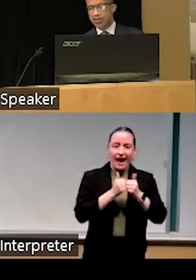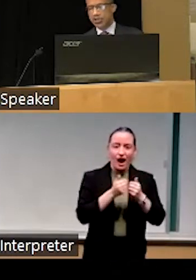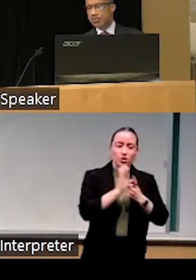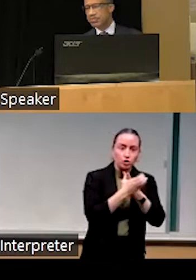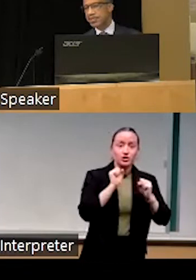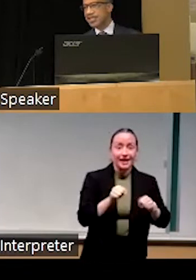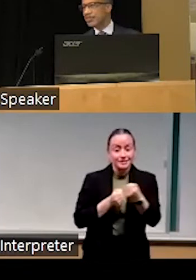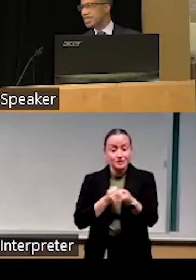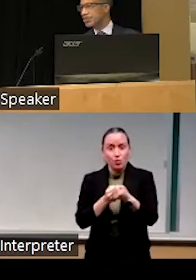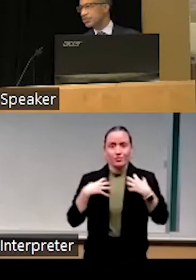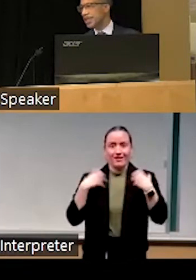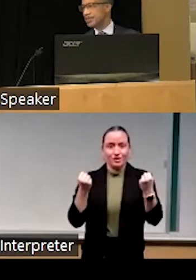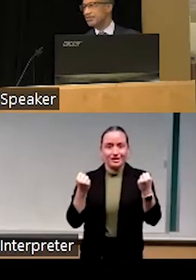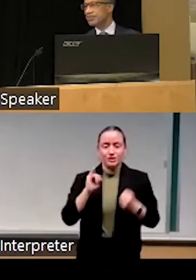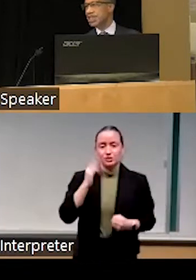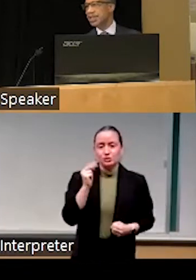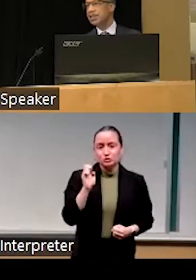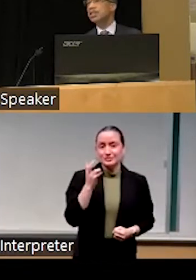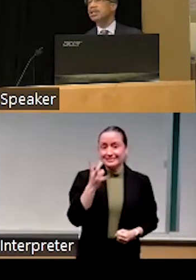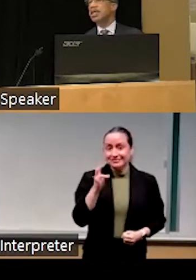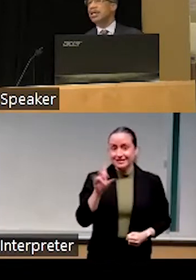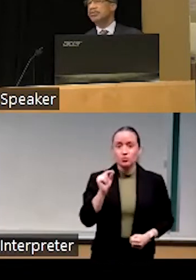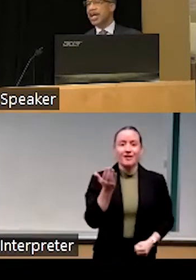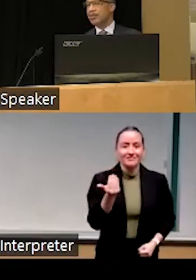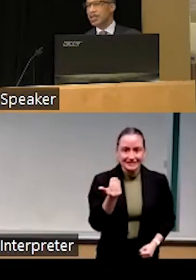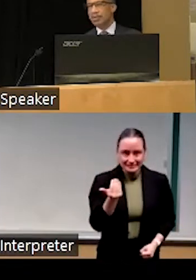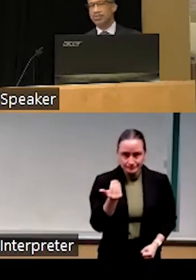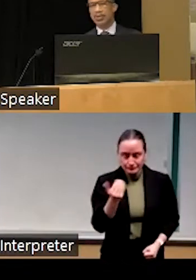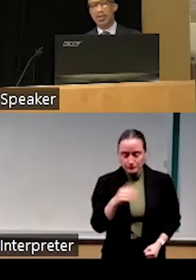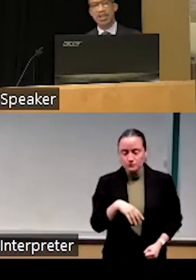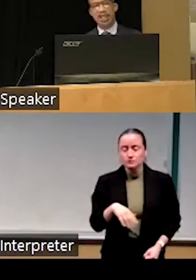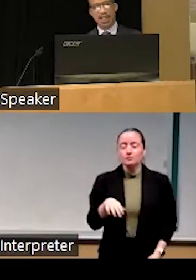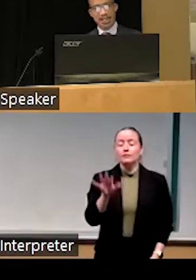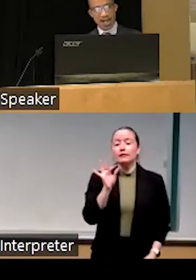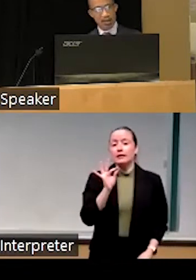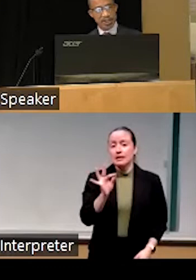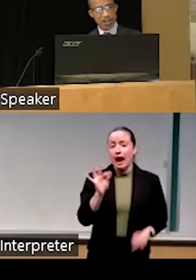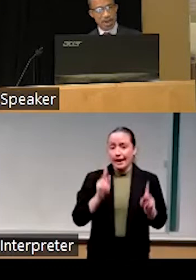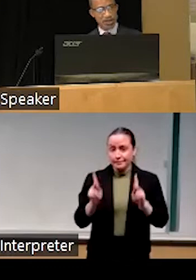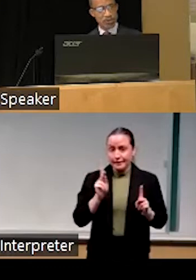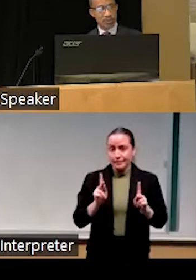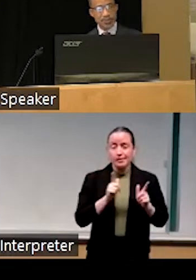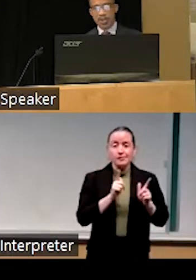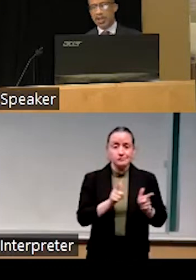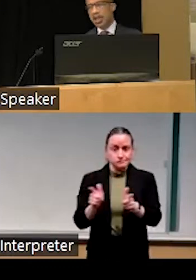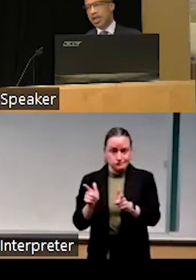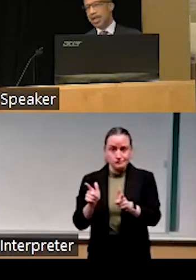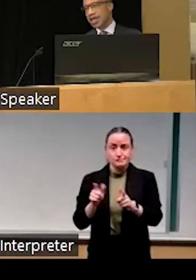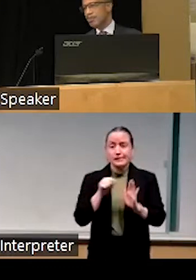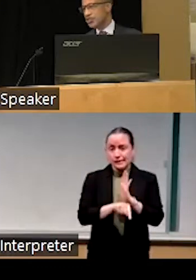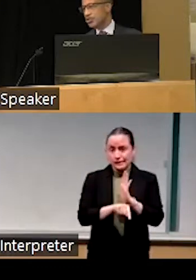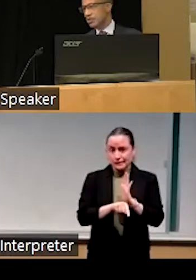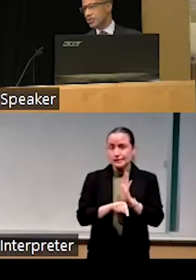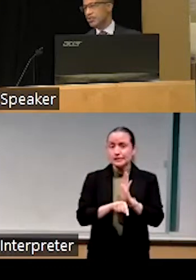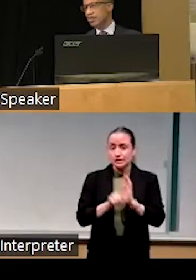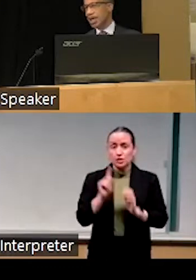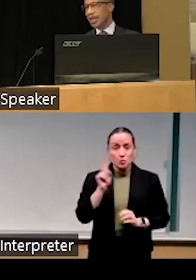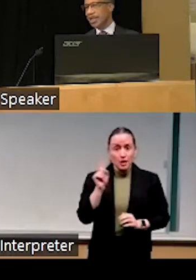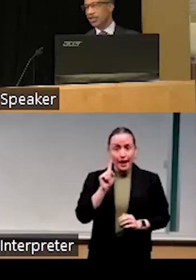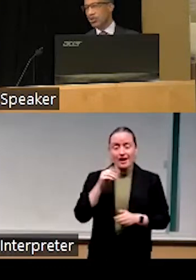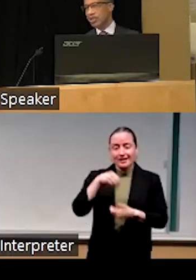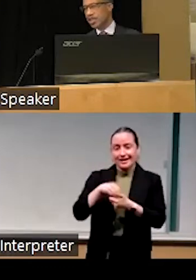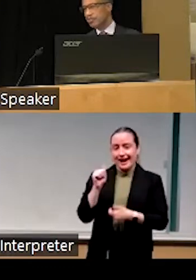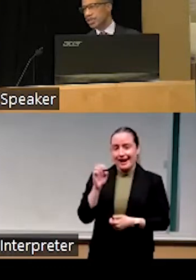um June 17 2015 nine people were gunned down in the Emmanuel AME Church by a lone gunman